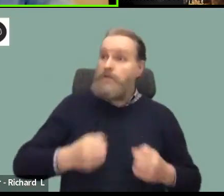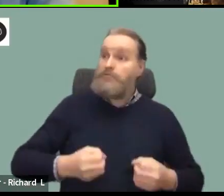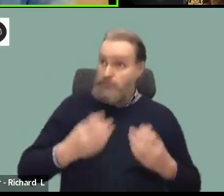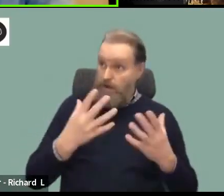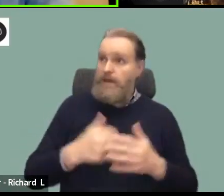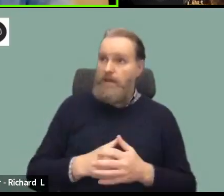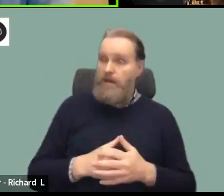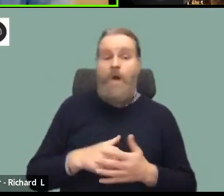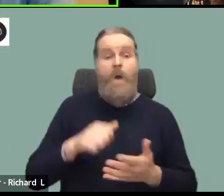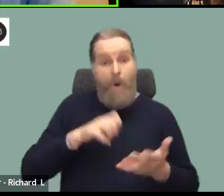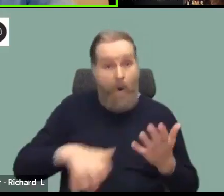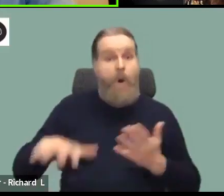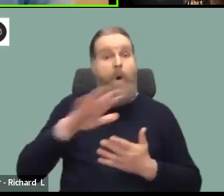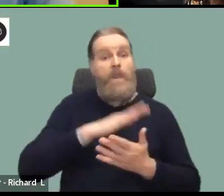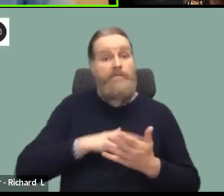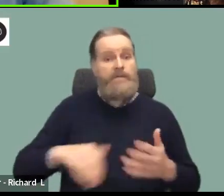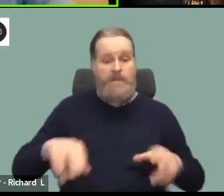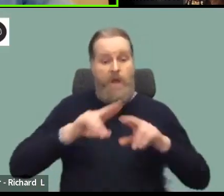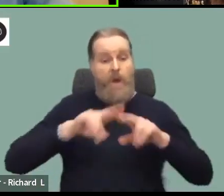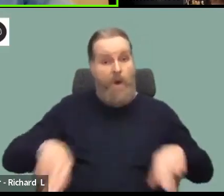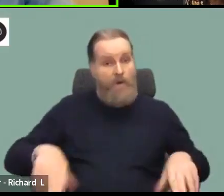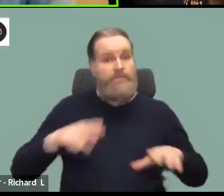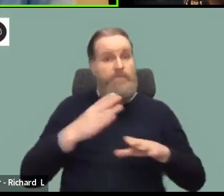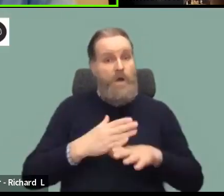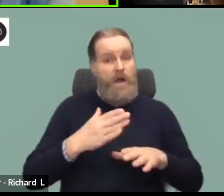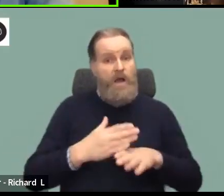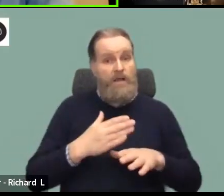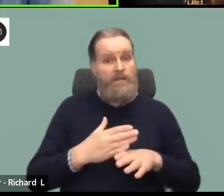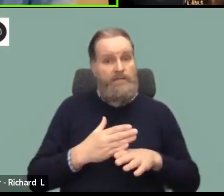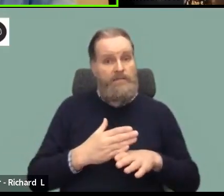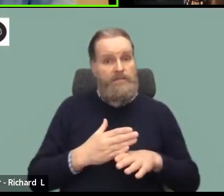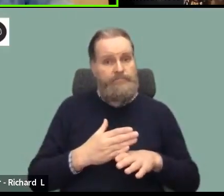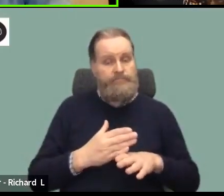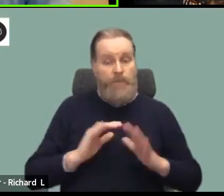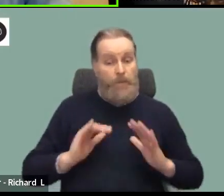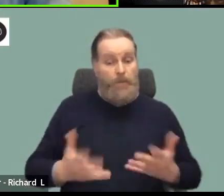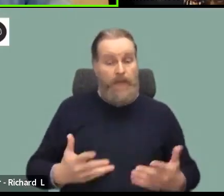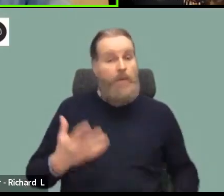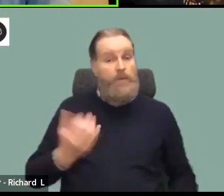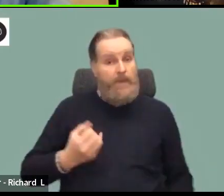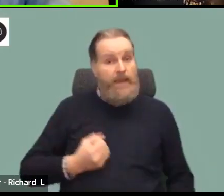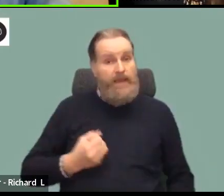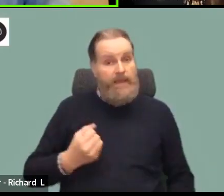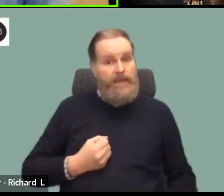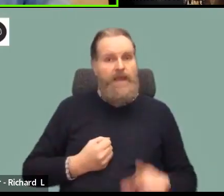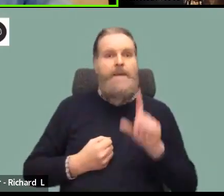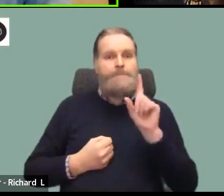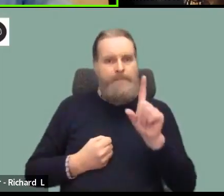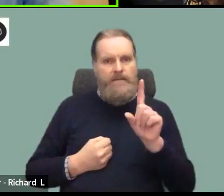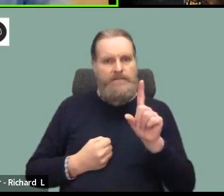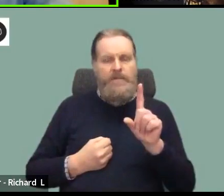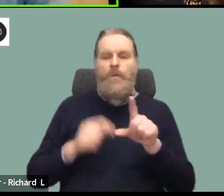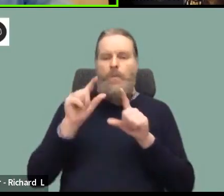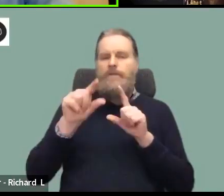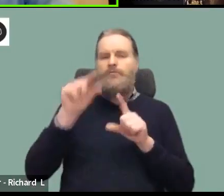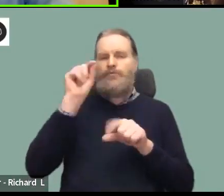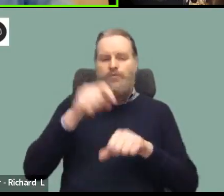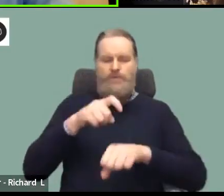r, and therefore we do know we will need to call or member and paid. aid action, but because of action, but because of the cost of that to members, we cost of that to members, we want that to happen at the time that will.